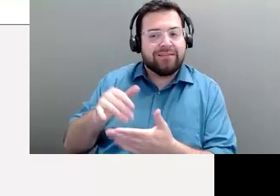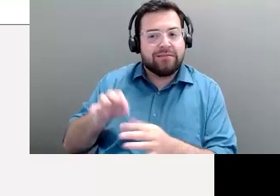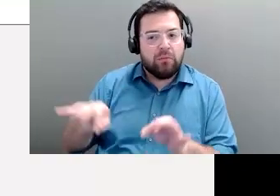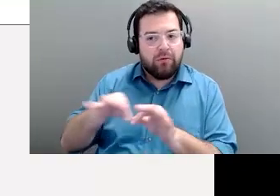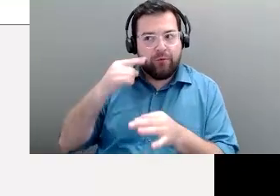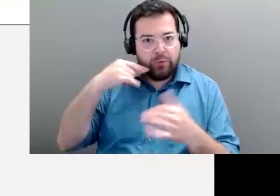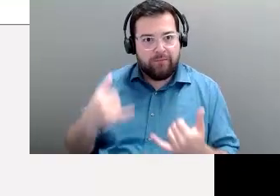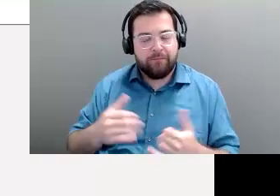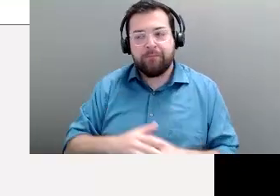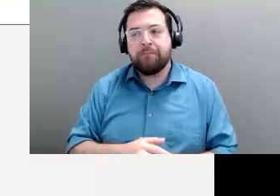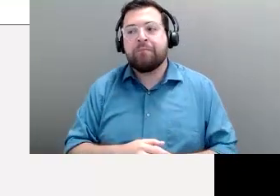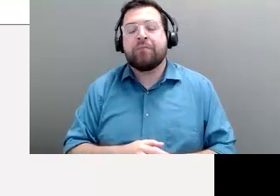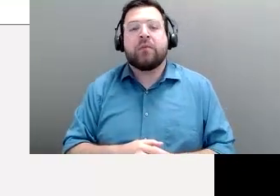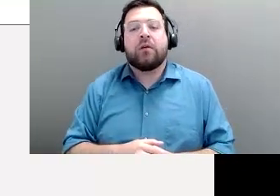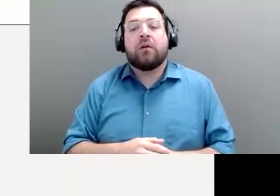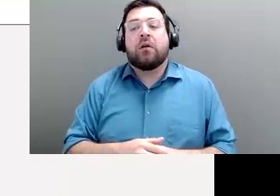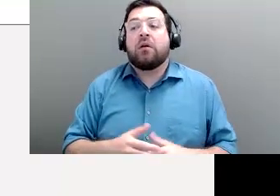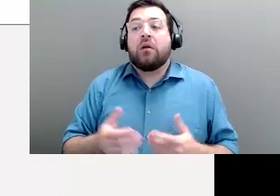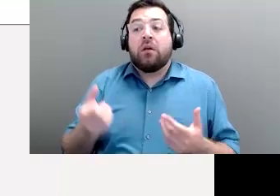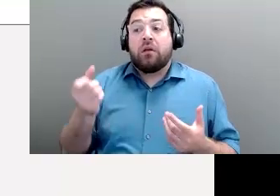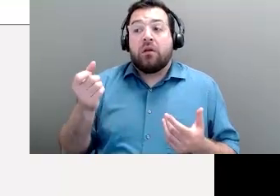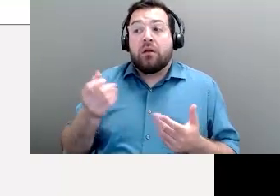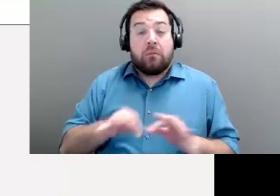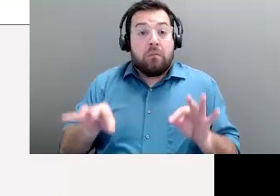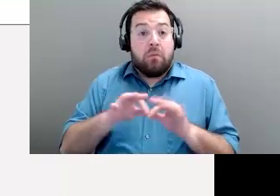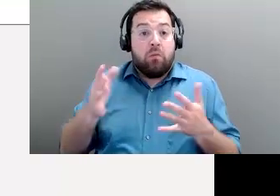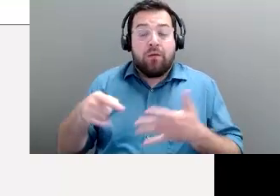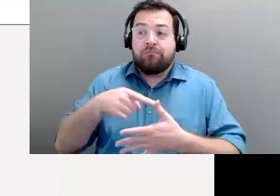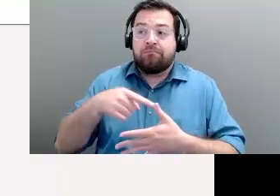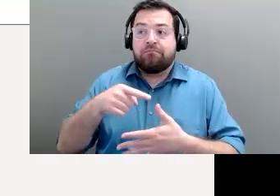For example acknowledging problem solving ideas